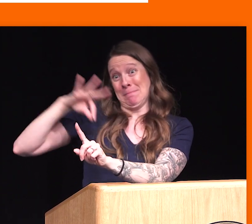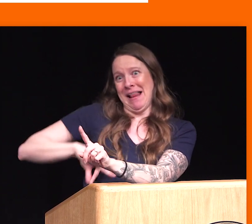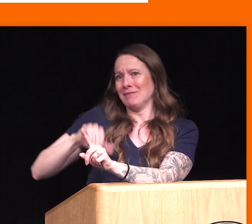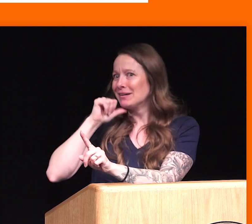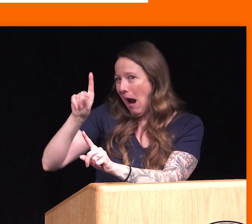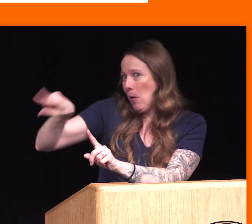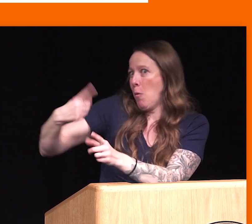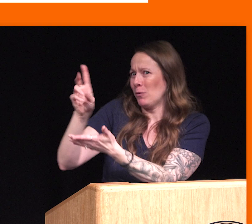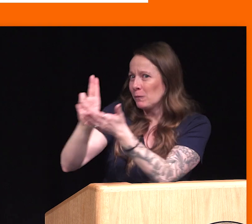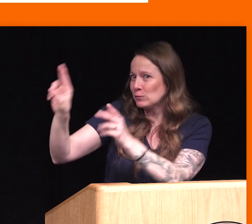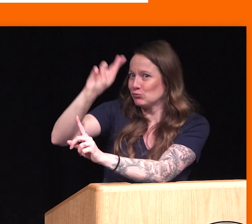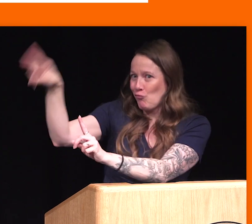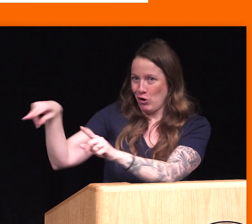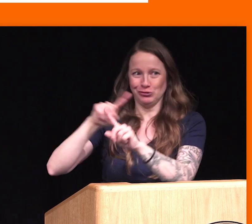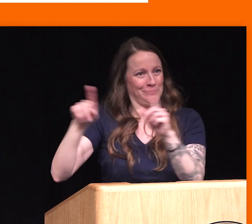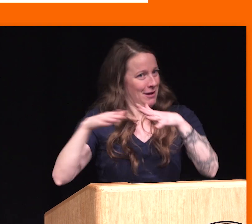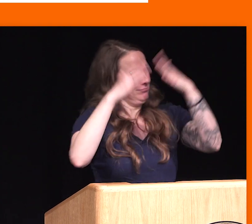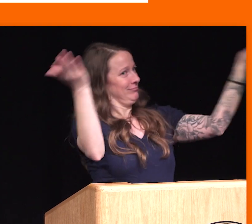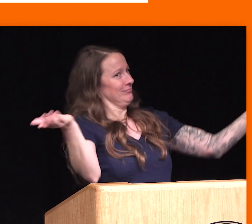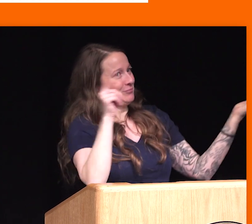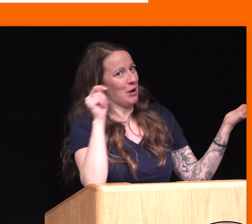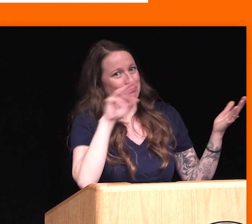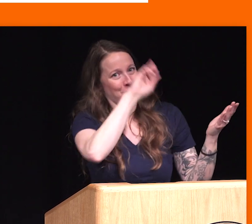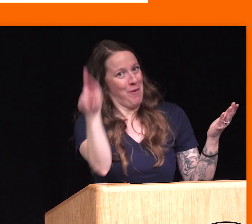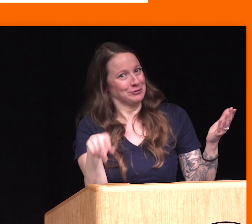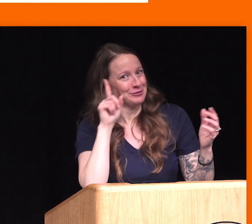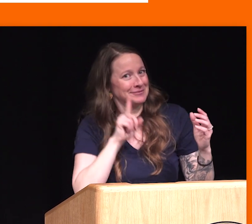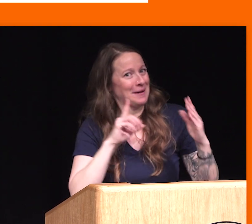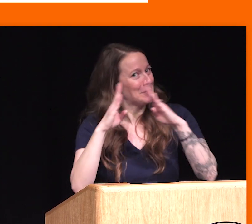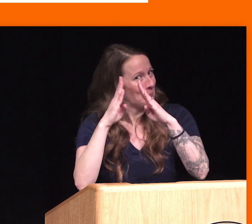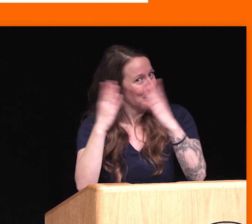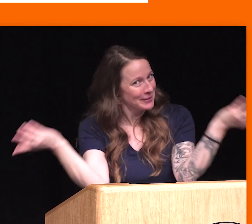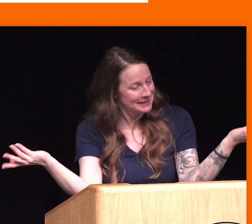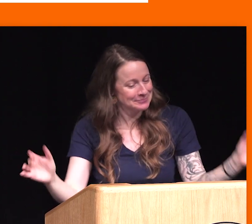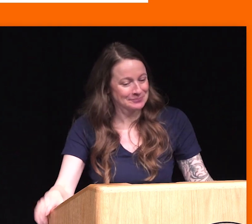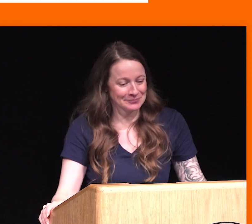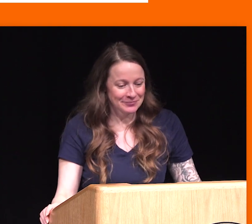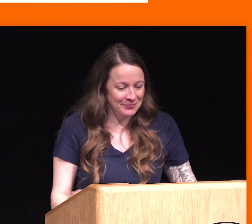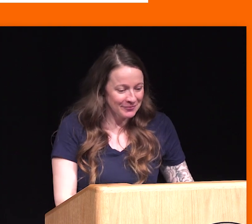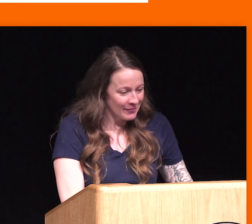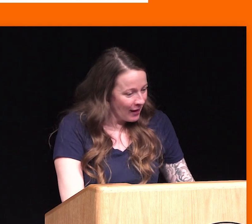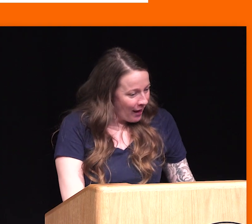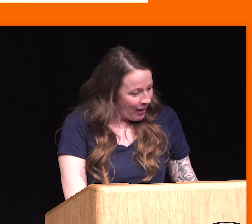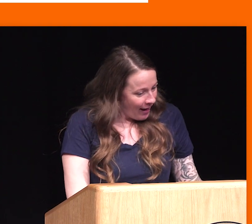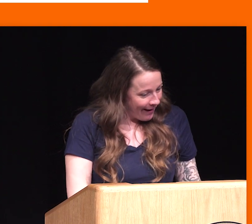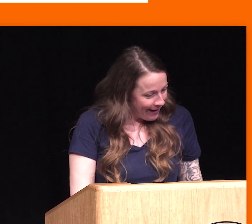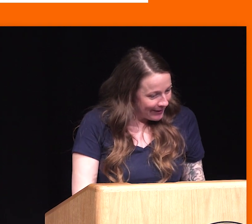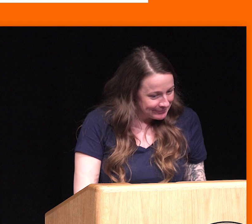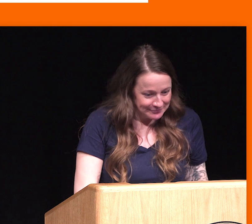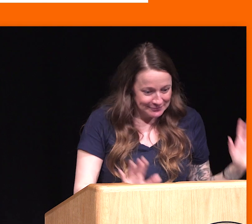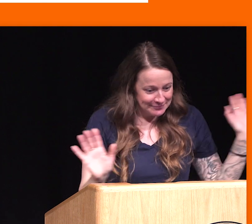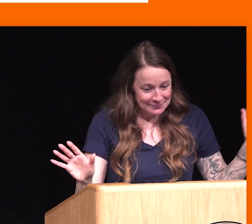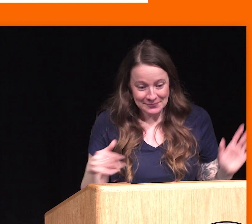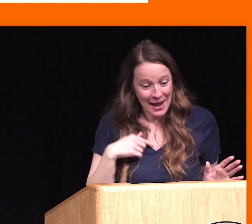about how to work with their Deaf colleagues at the U of R, and I hope that that will start at the U of R but then eventually spread across the Rochester community.